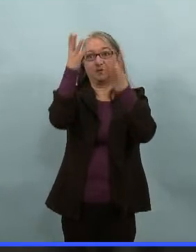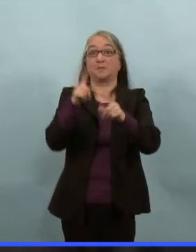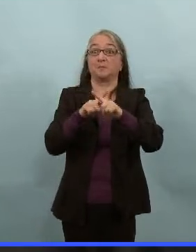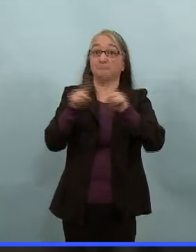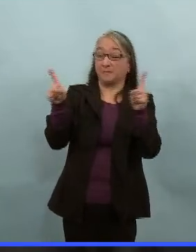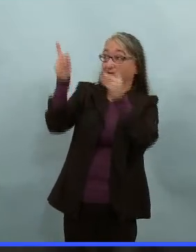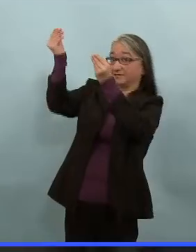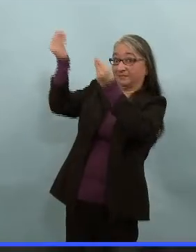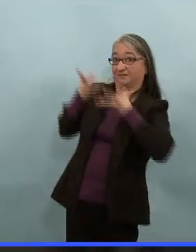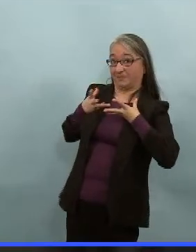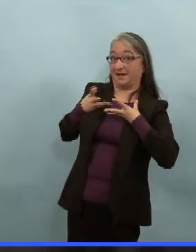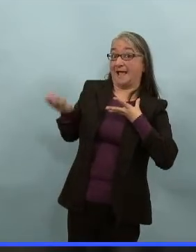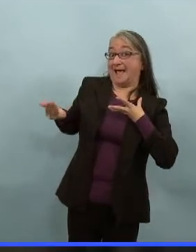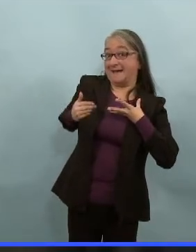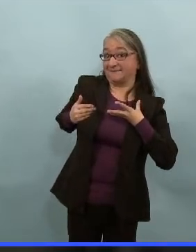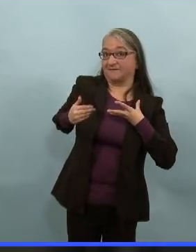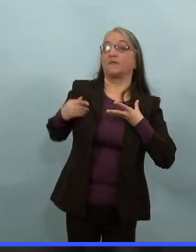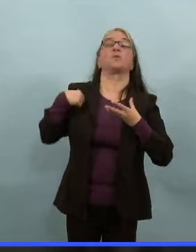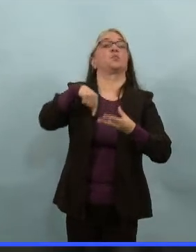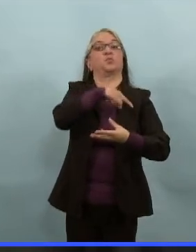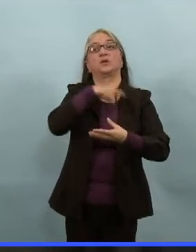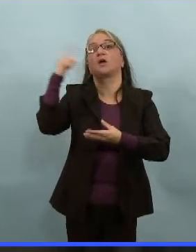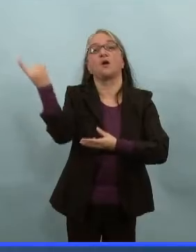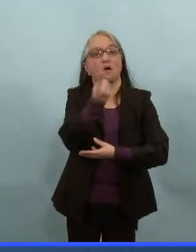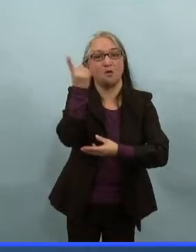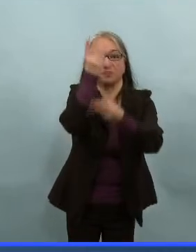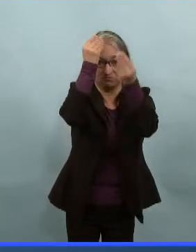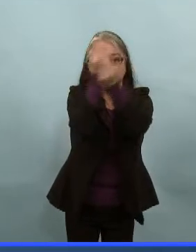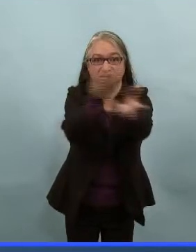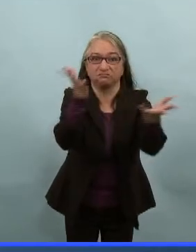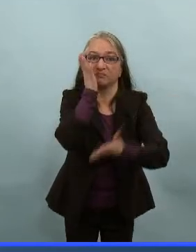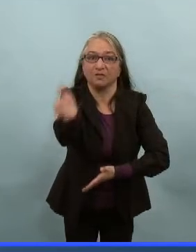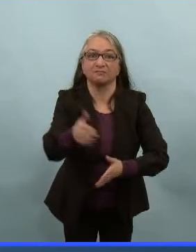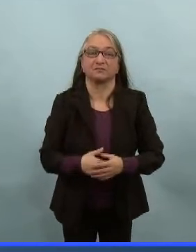we will always provide that to the public doctor well you mentioned yesterday the